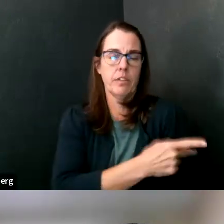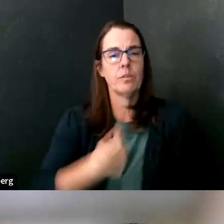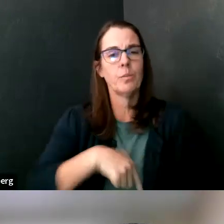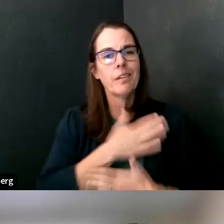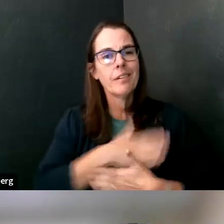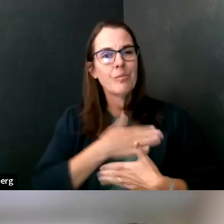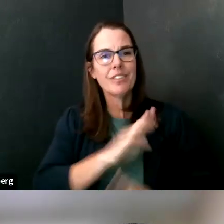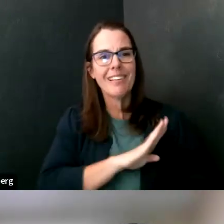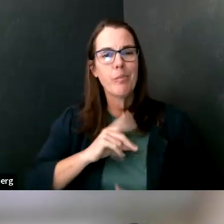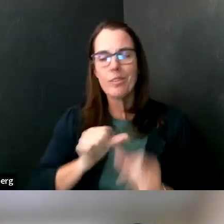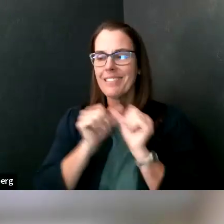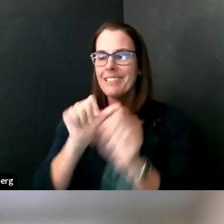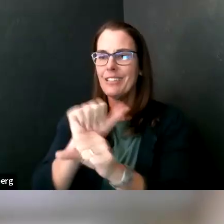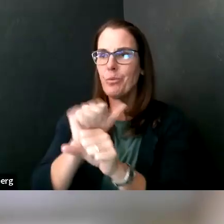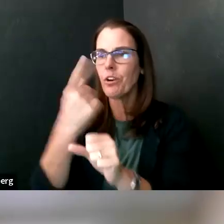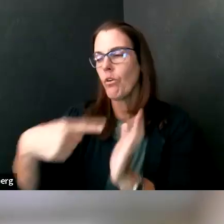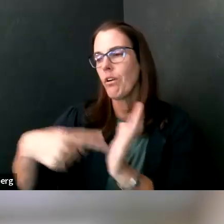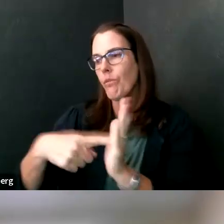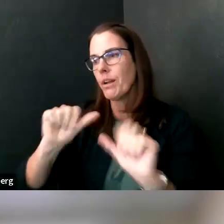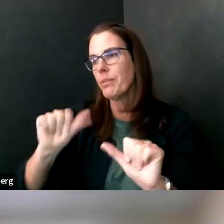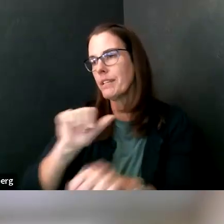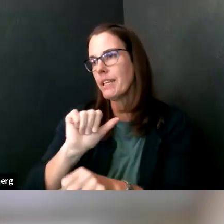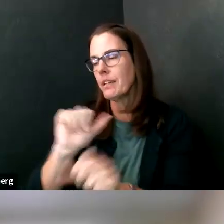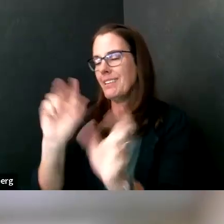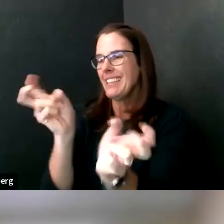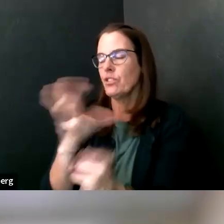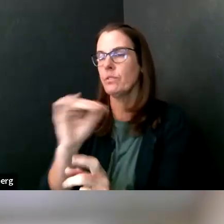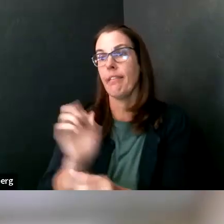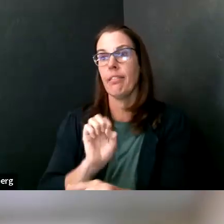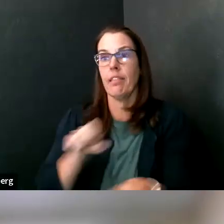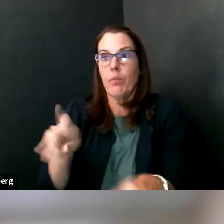continued work on affordability issues and the opportunity to engage in the process as